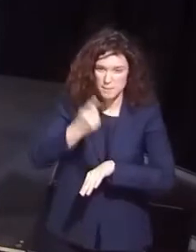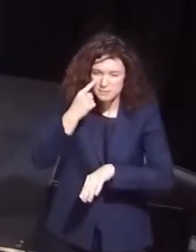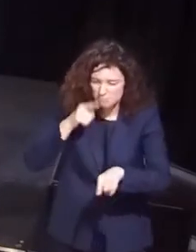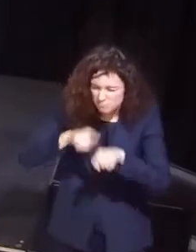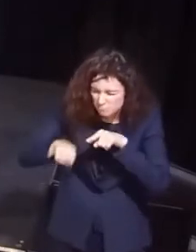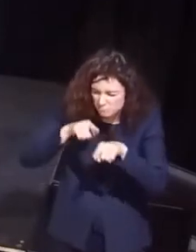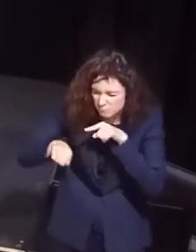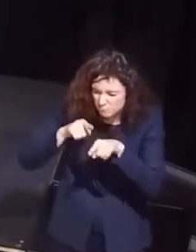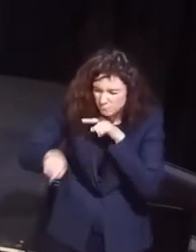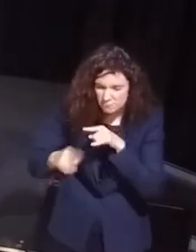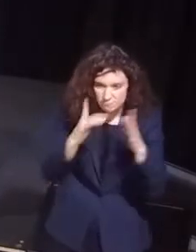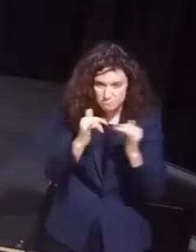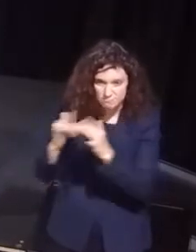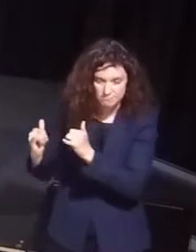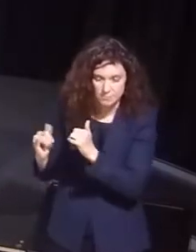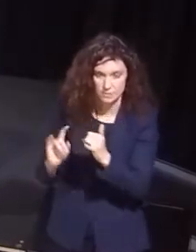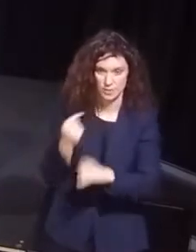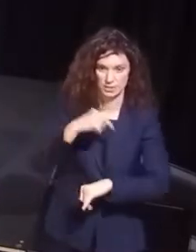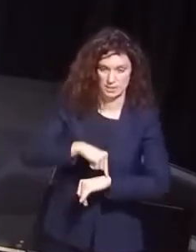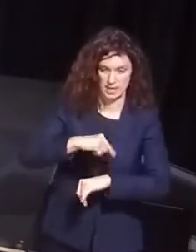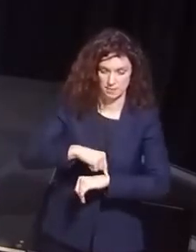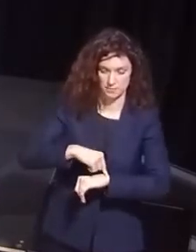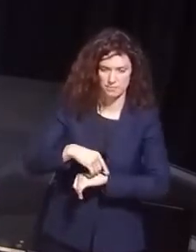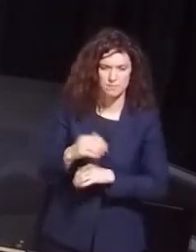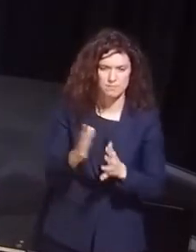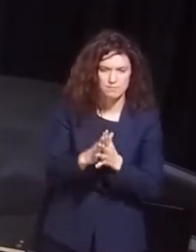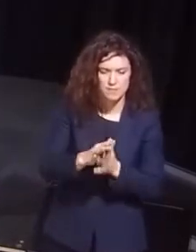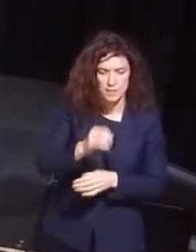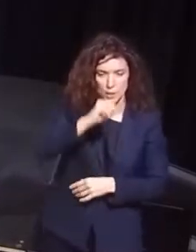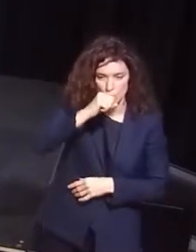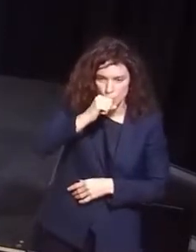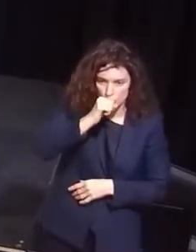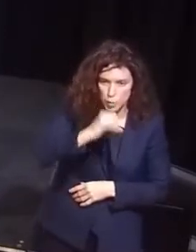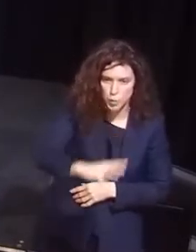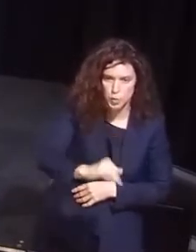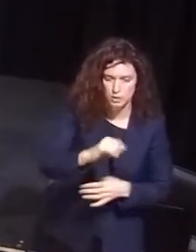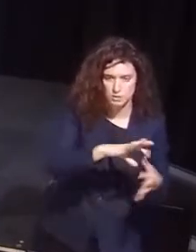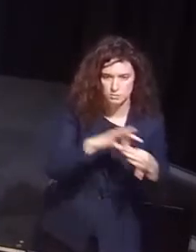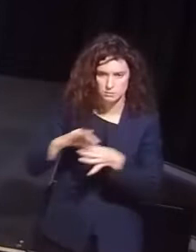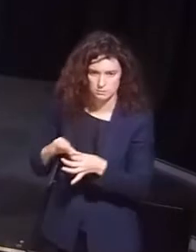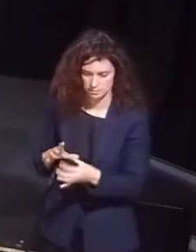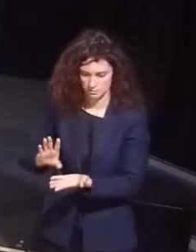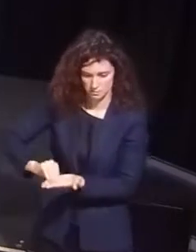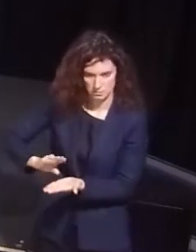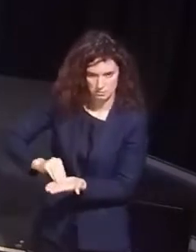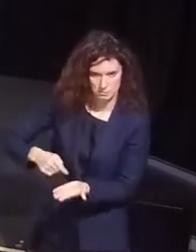The resulting Tape Recorder System was a breath controlled dictating machine using a liquid mercury manometer.